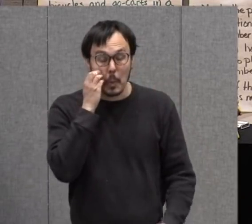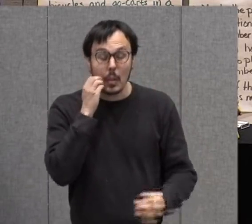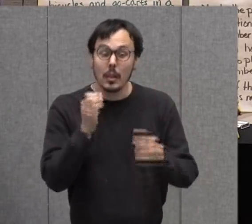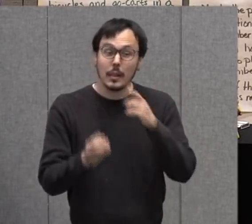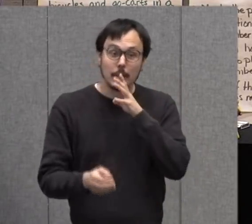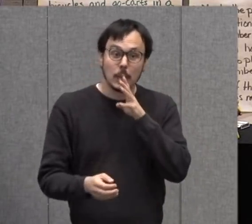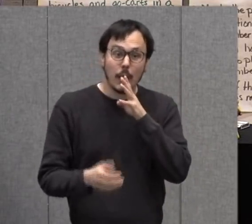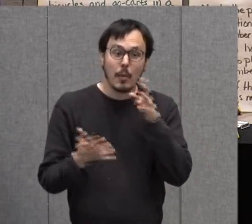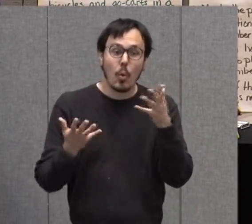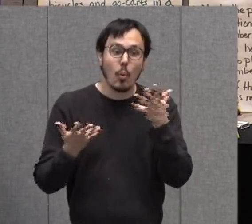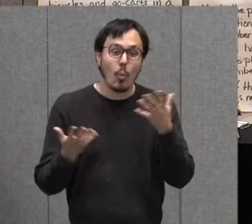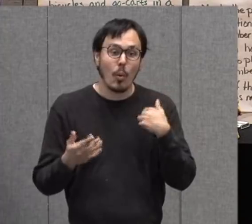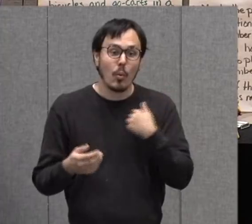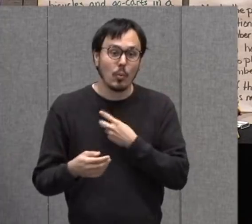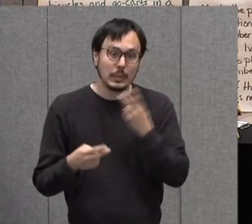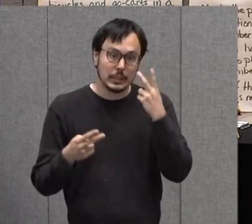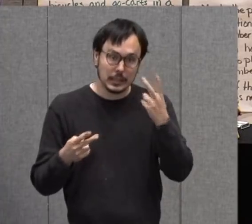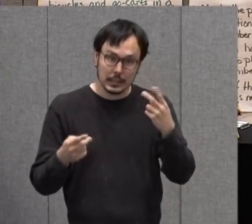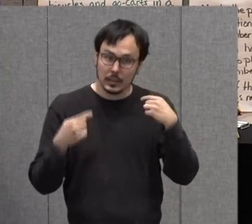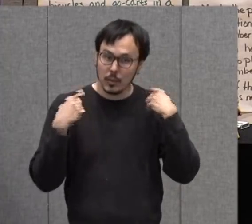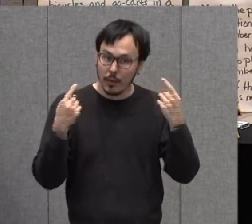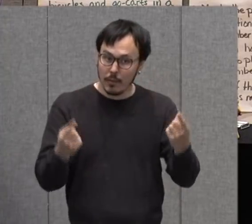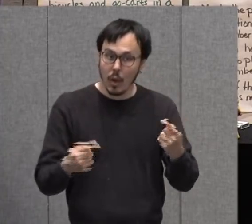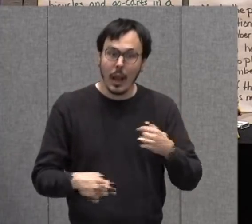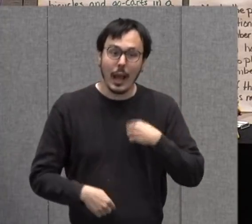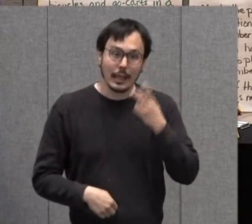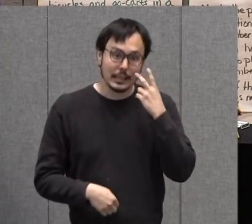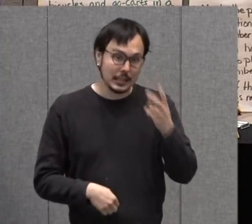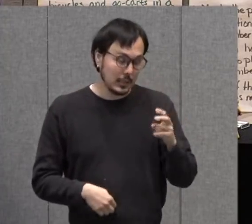I see two wholes